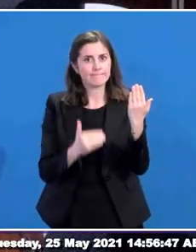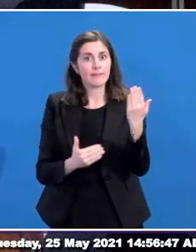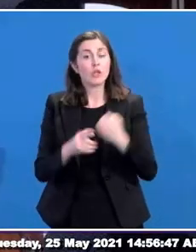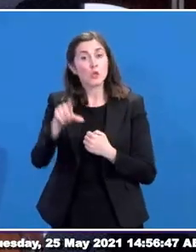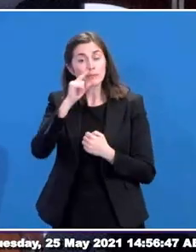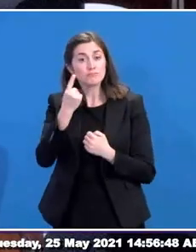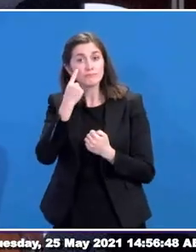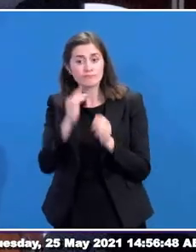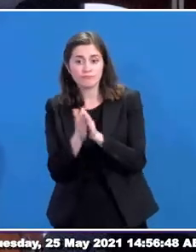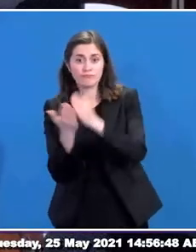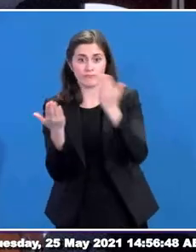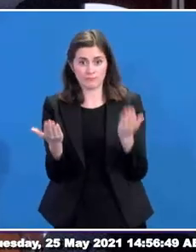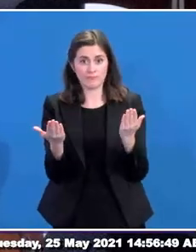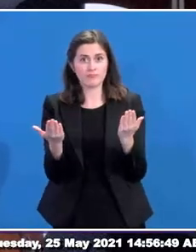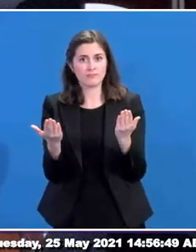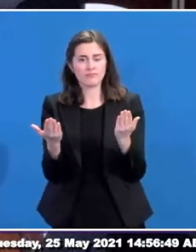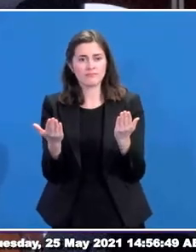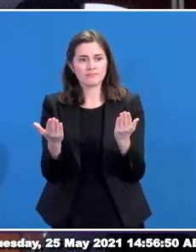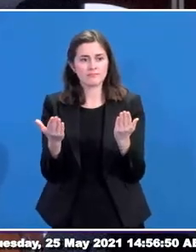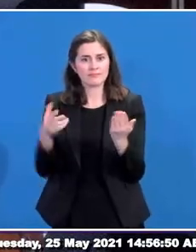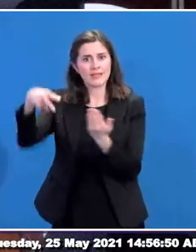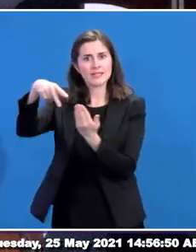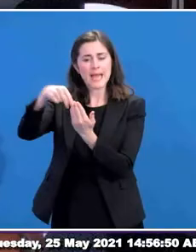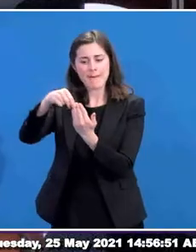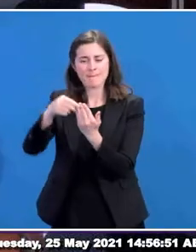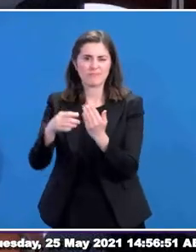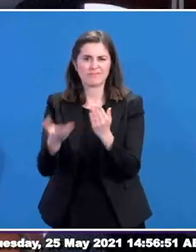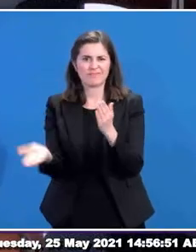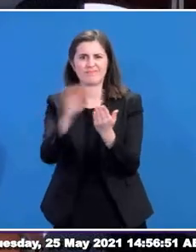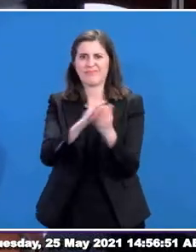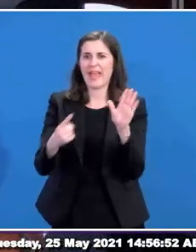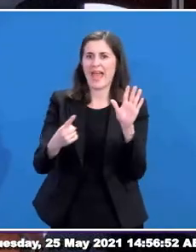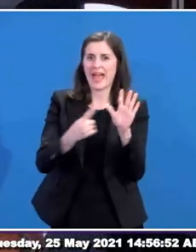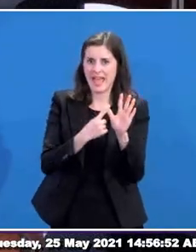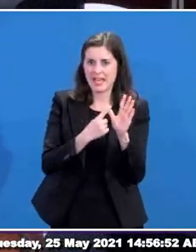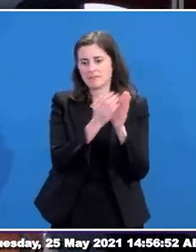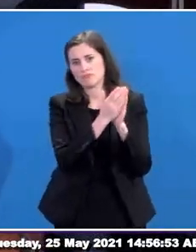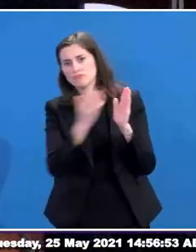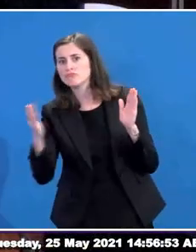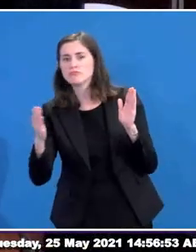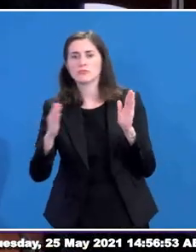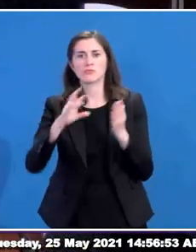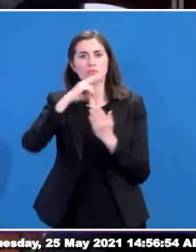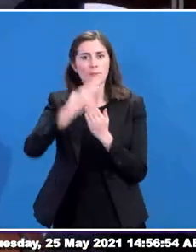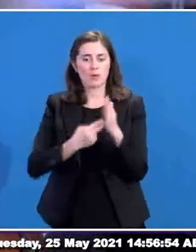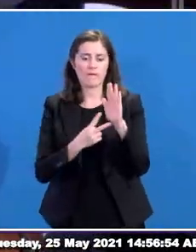Bundle part A starting at volume 4.